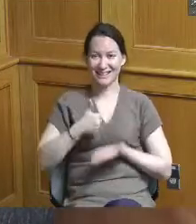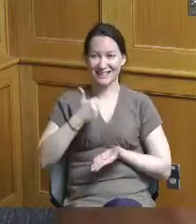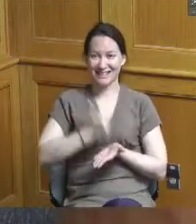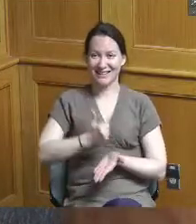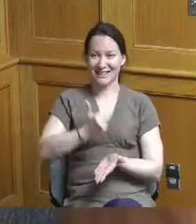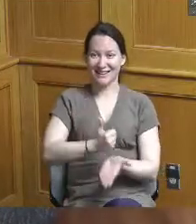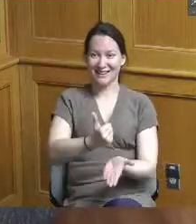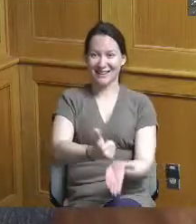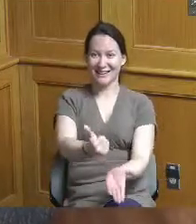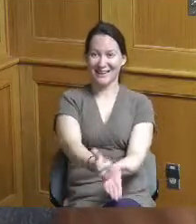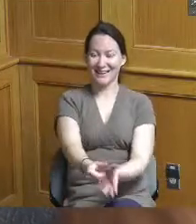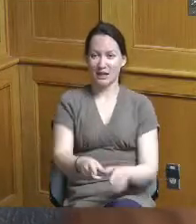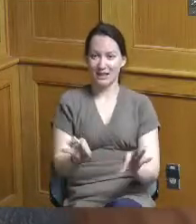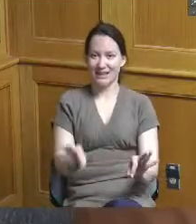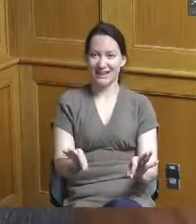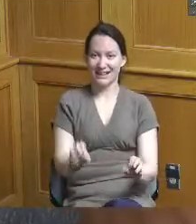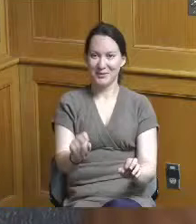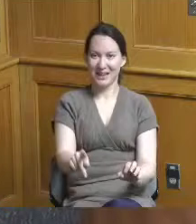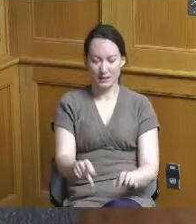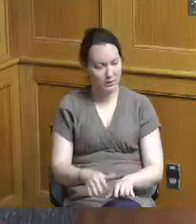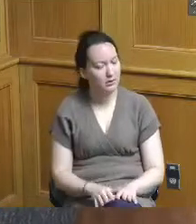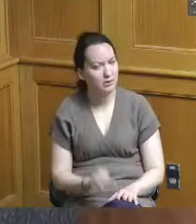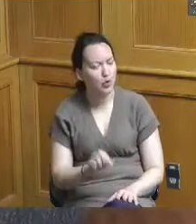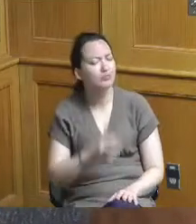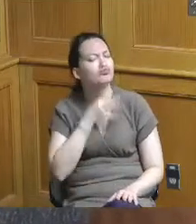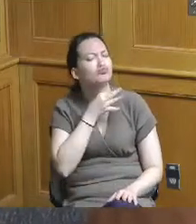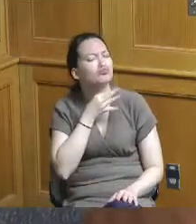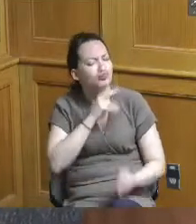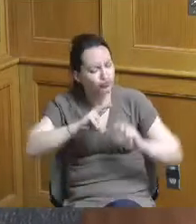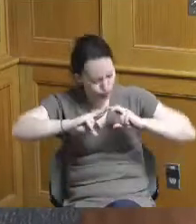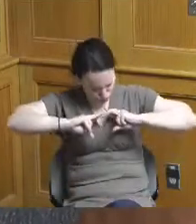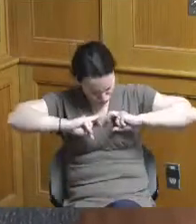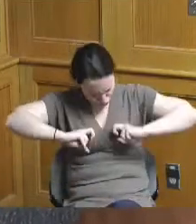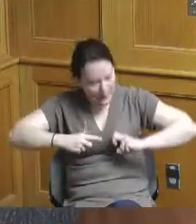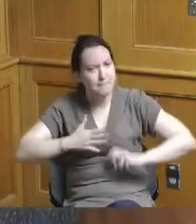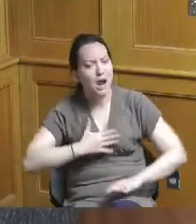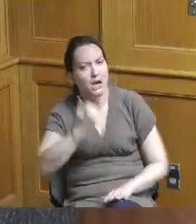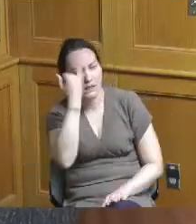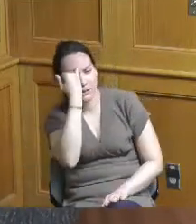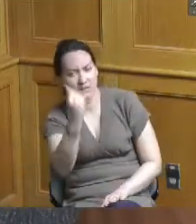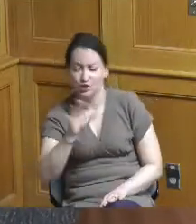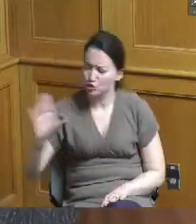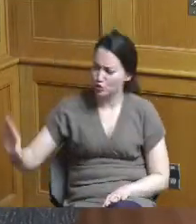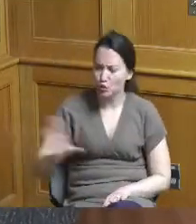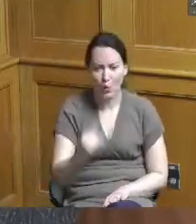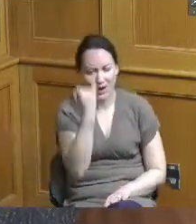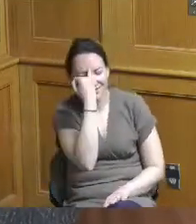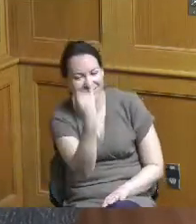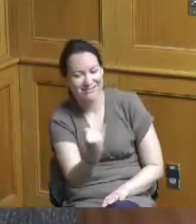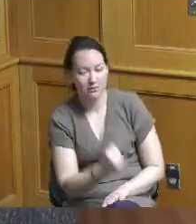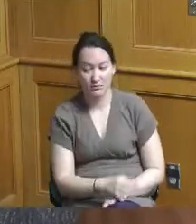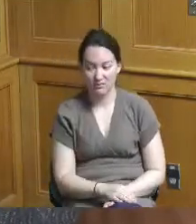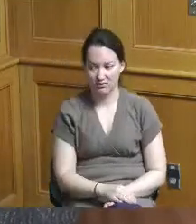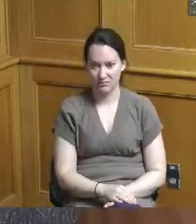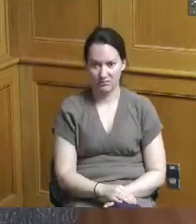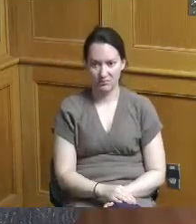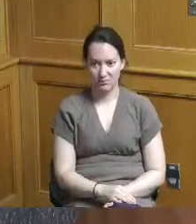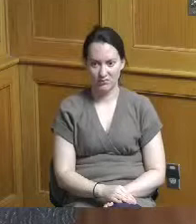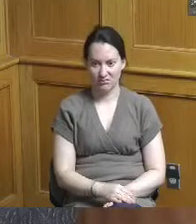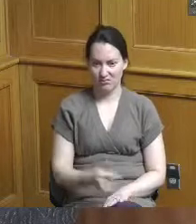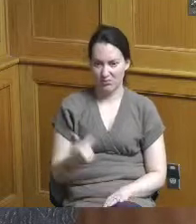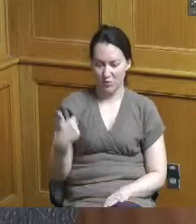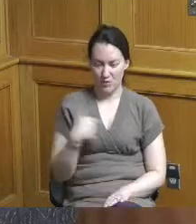or do they really want to know what our ideas are and for that I guess we'd have to understand who